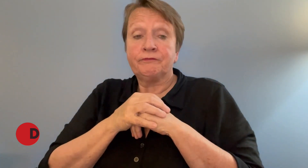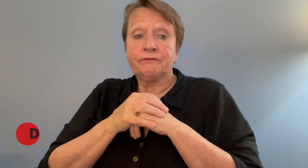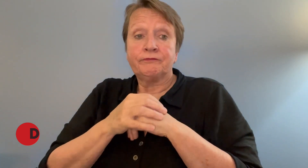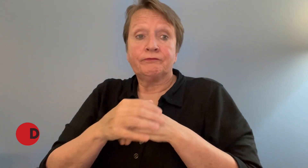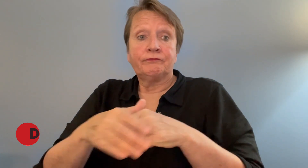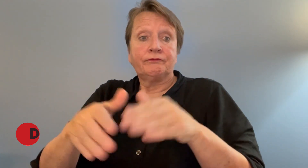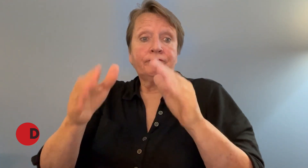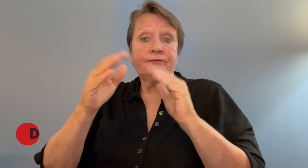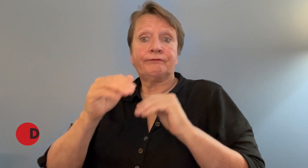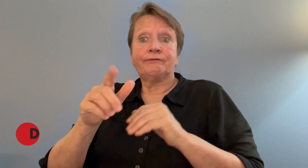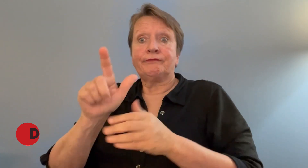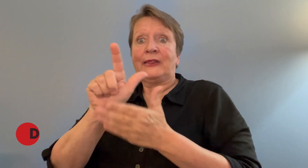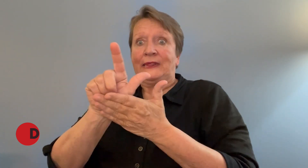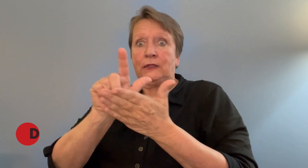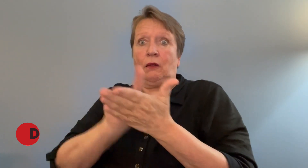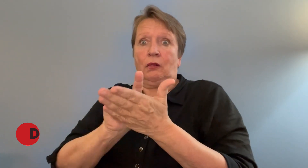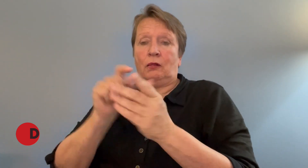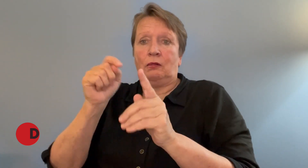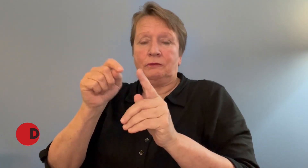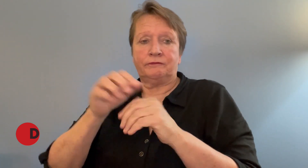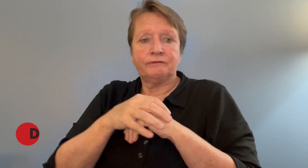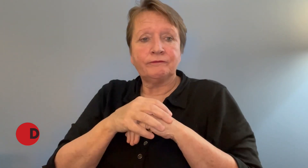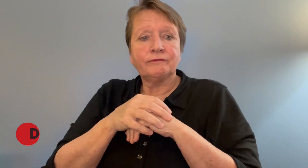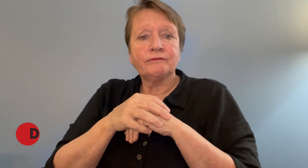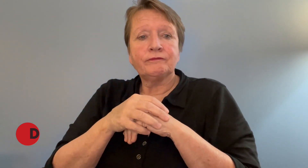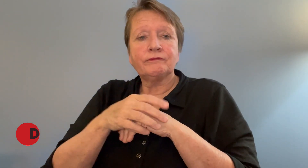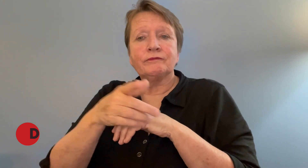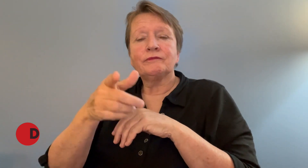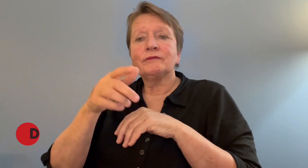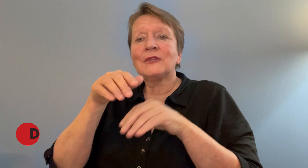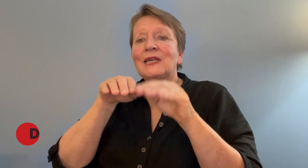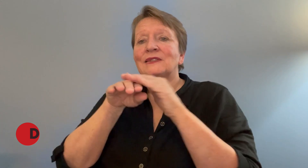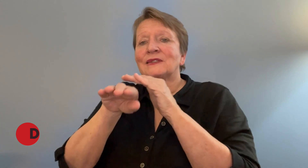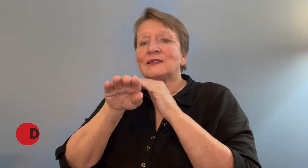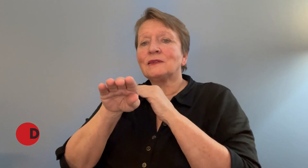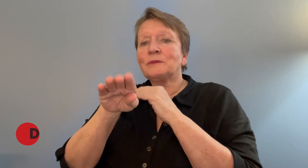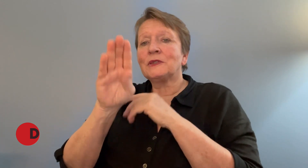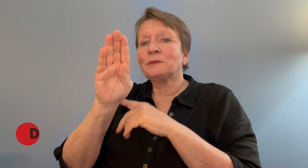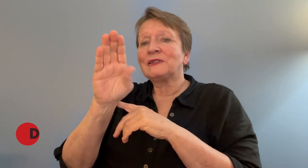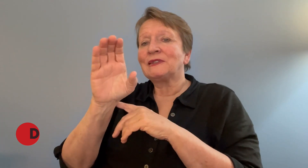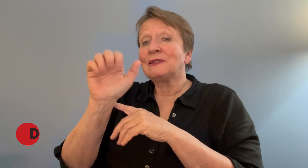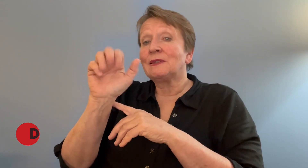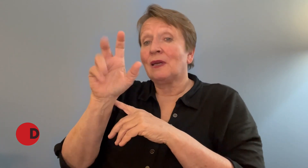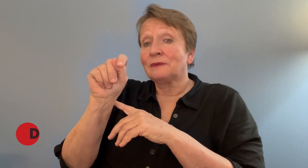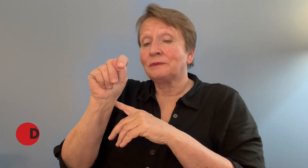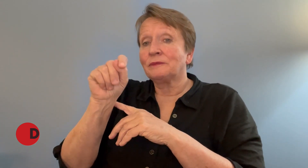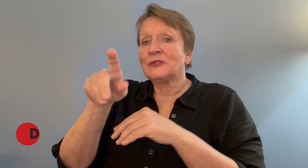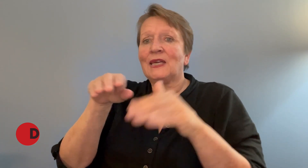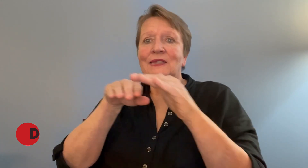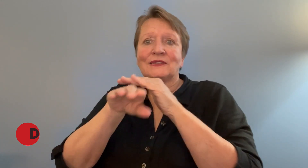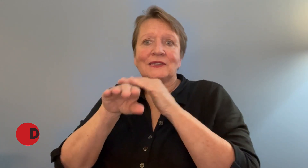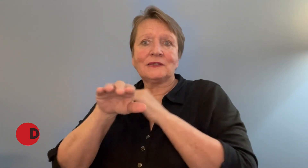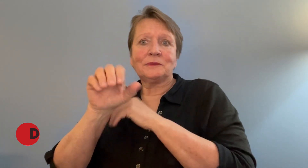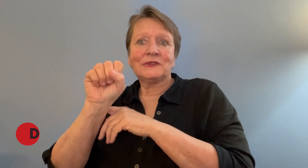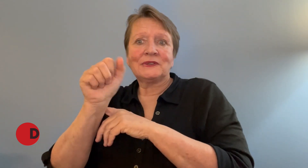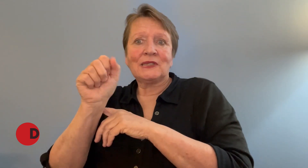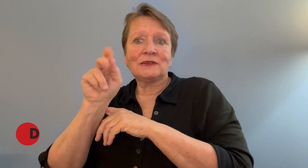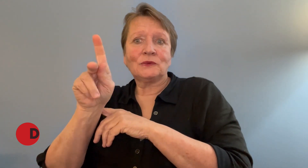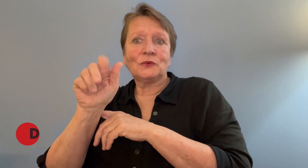the Accessibility BC Act and Accessibility Saskatchewan Act supports